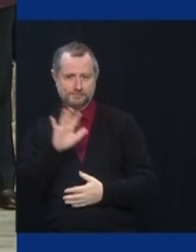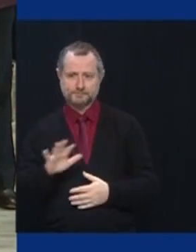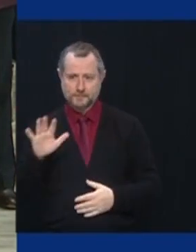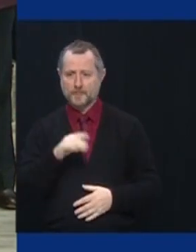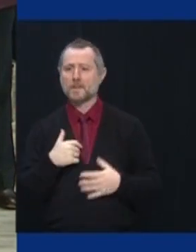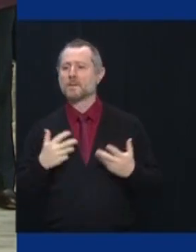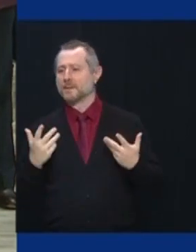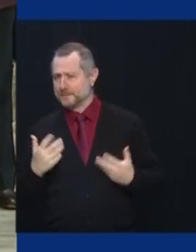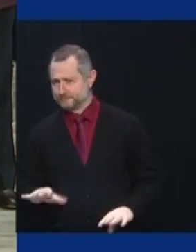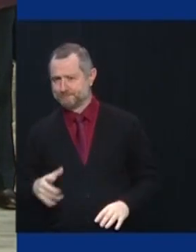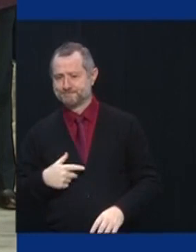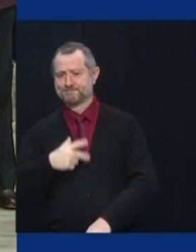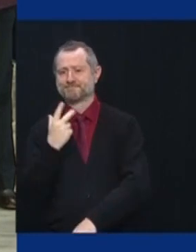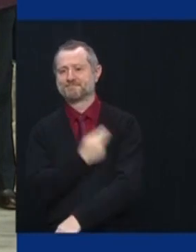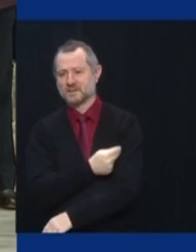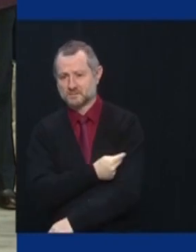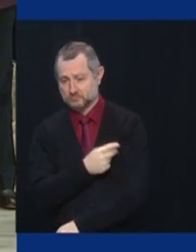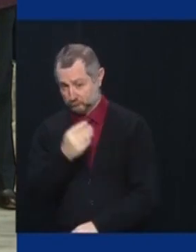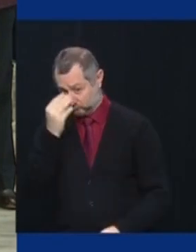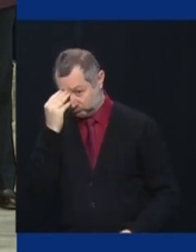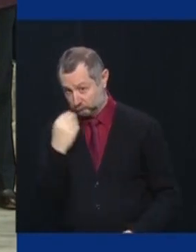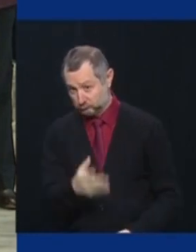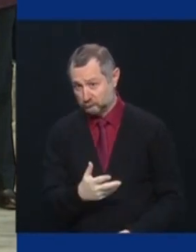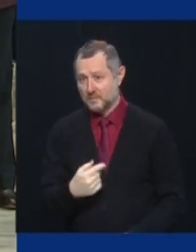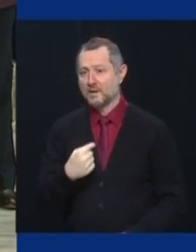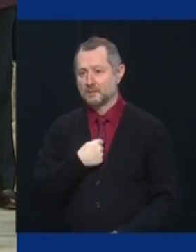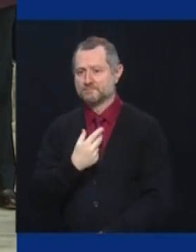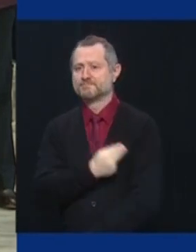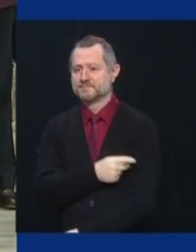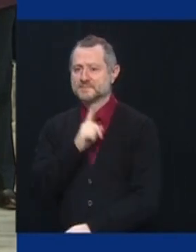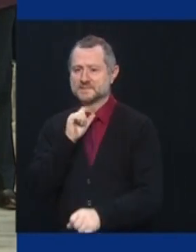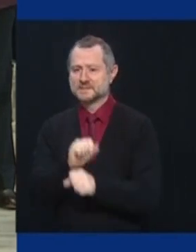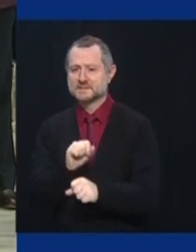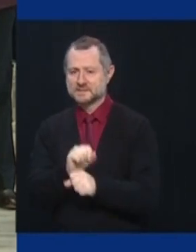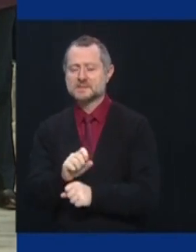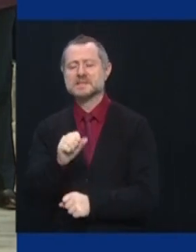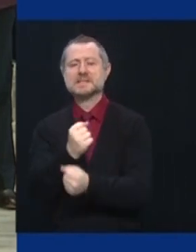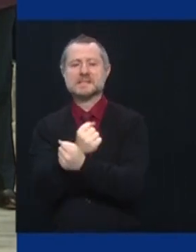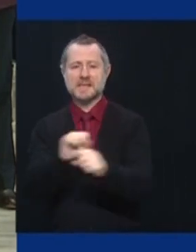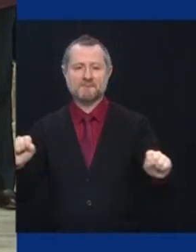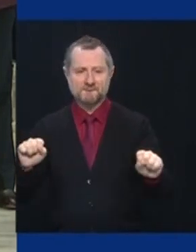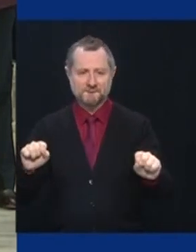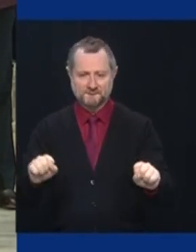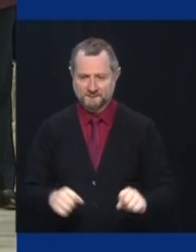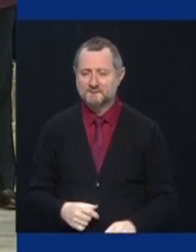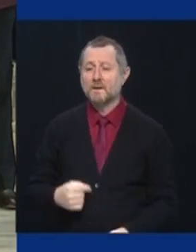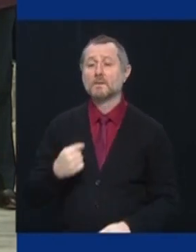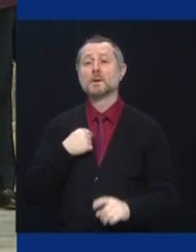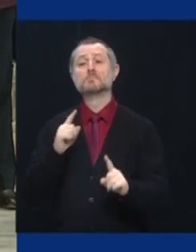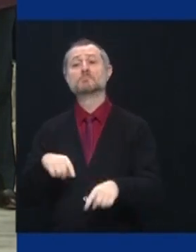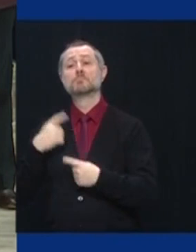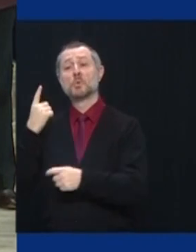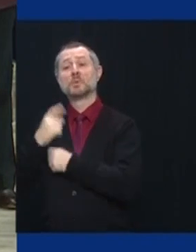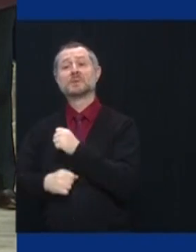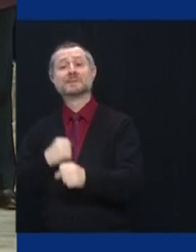ESPECIALLY HERE IN CENTRAL NEW YORK. I GOT A VACCINE AND I CAN TELL